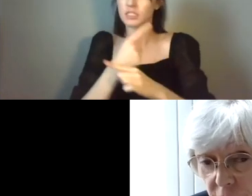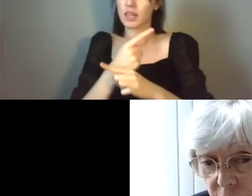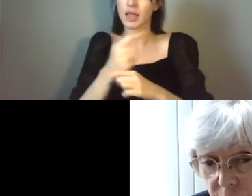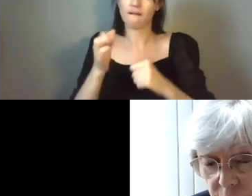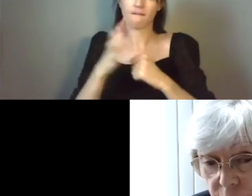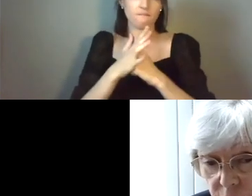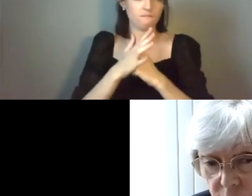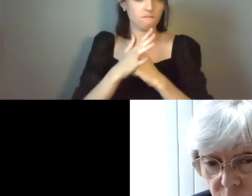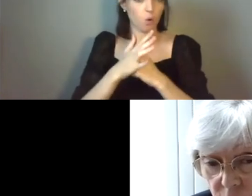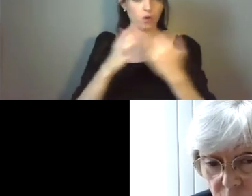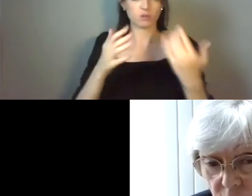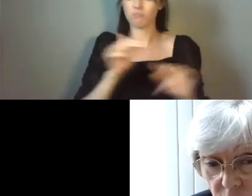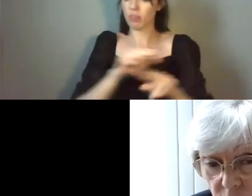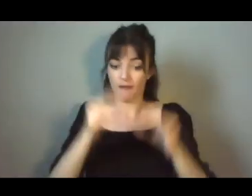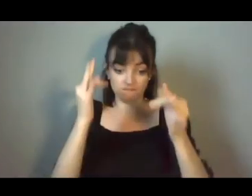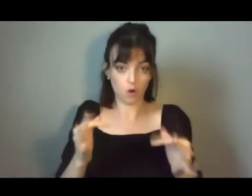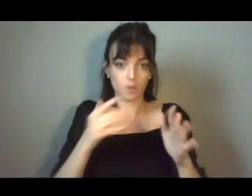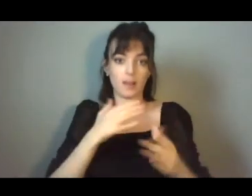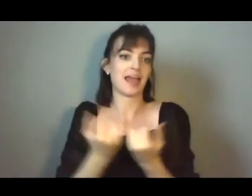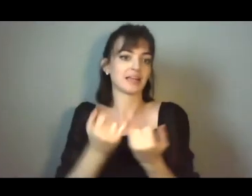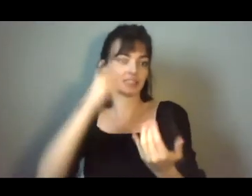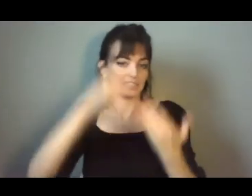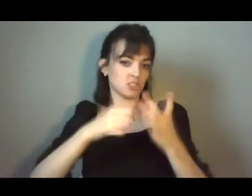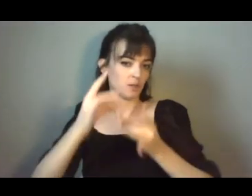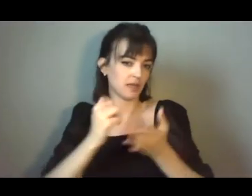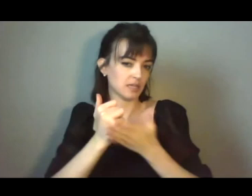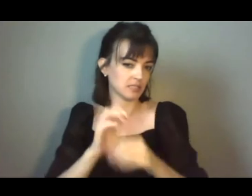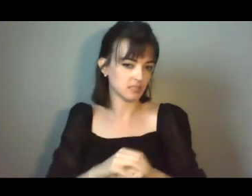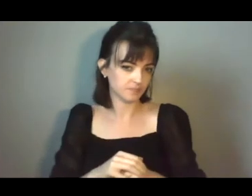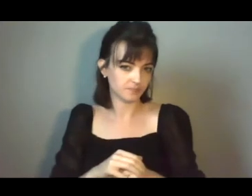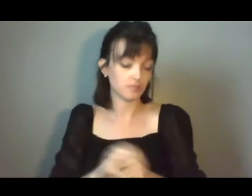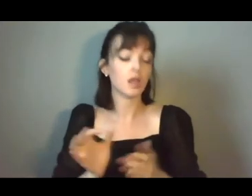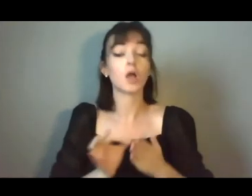: There will be guidance as well and a code of practice for a decision making assistant